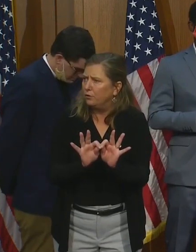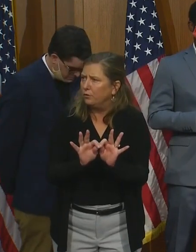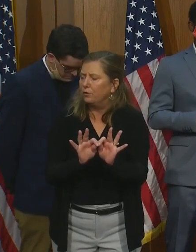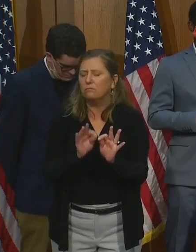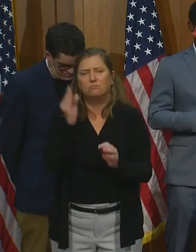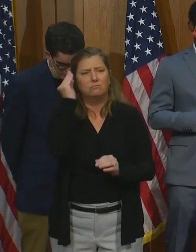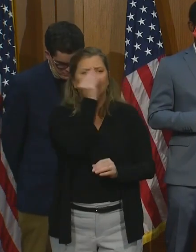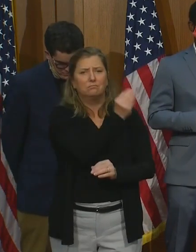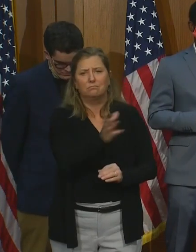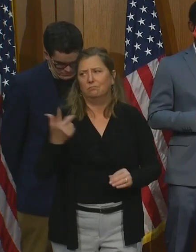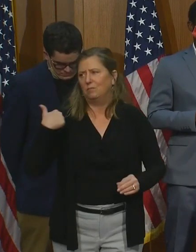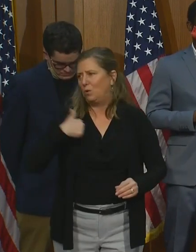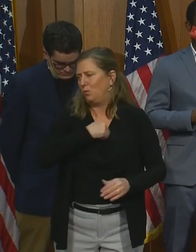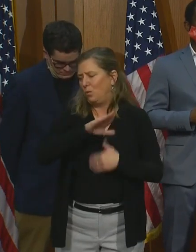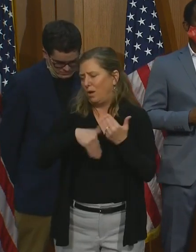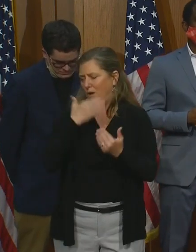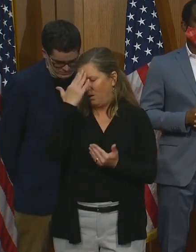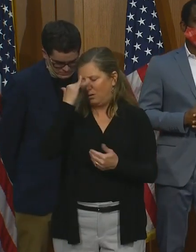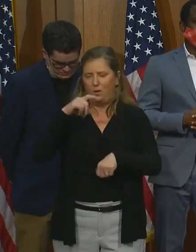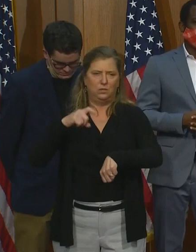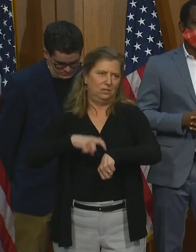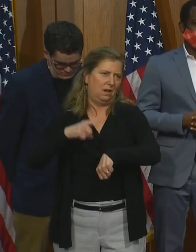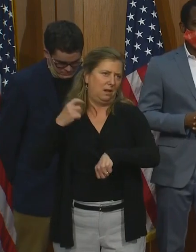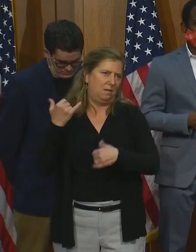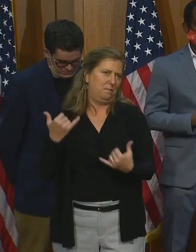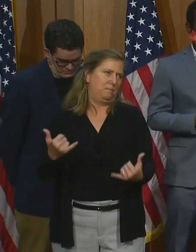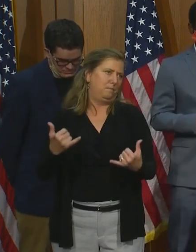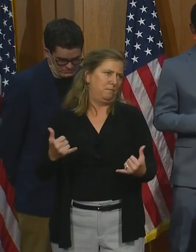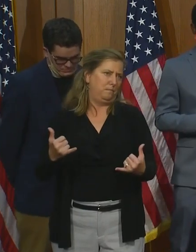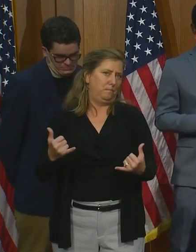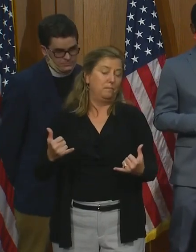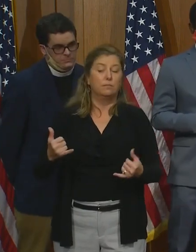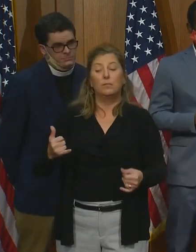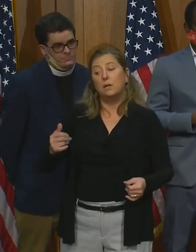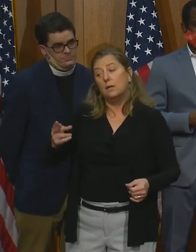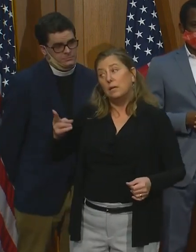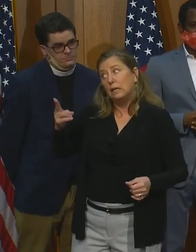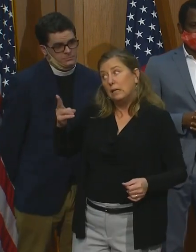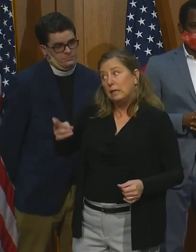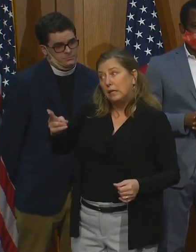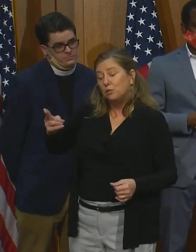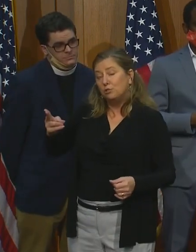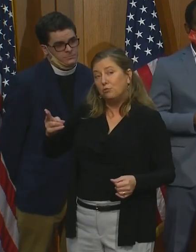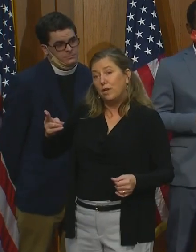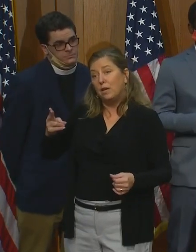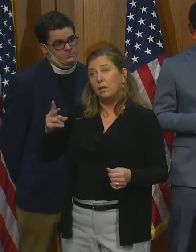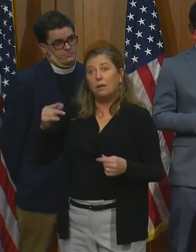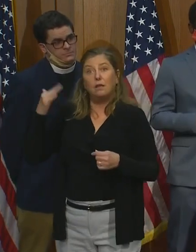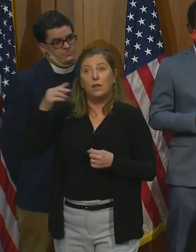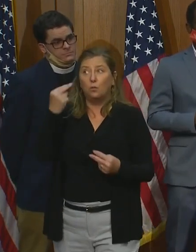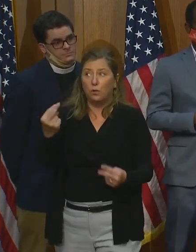SYMBOLS DO MATTER MY FRIENDS WE